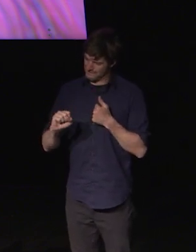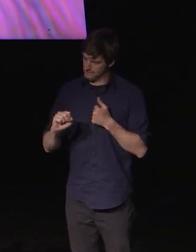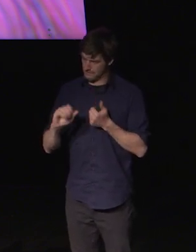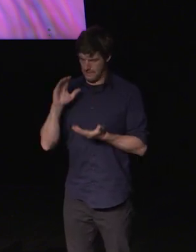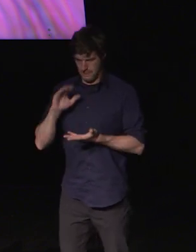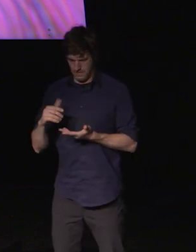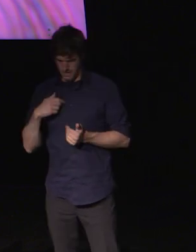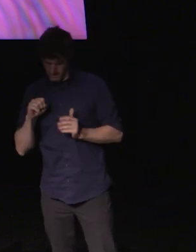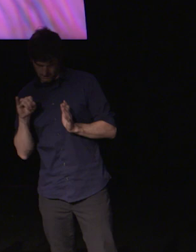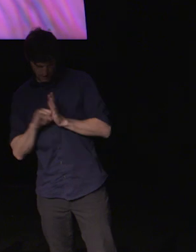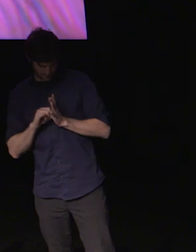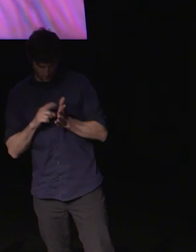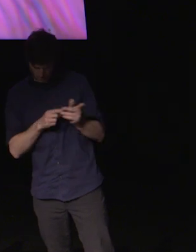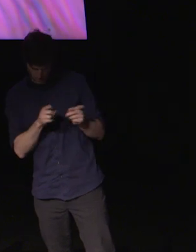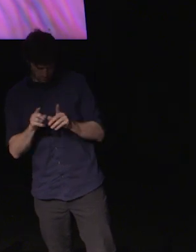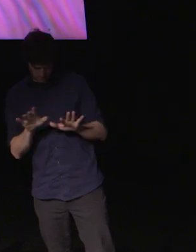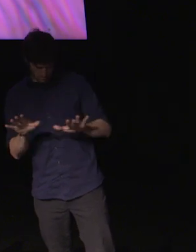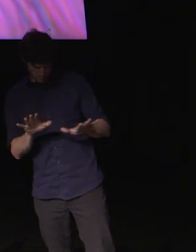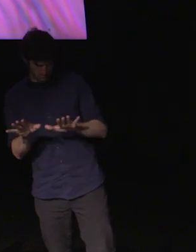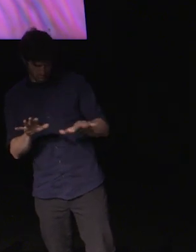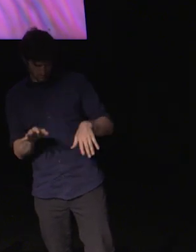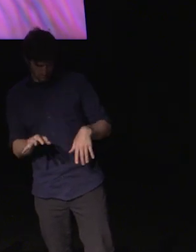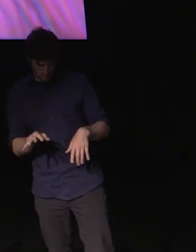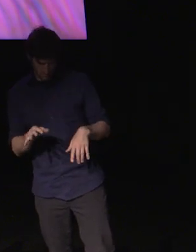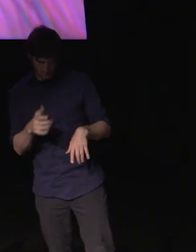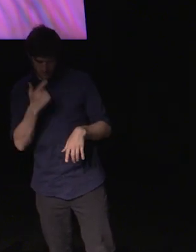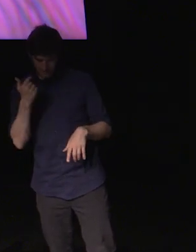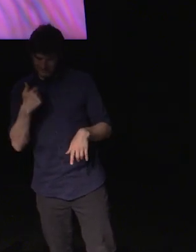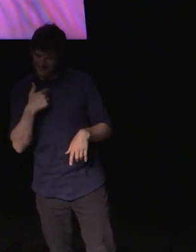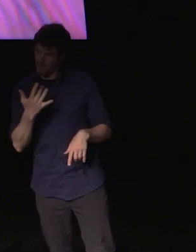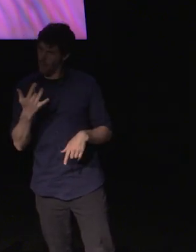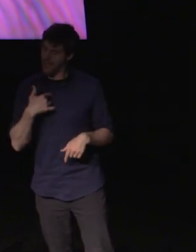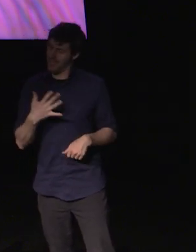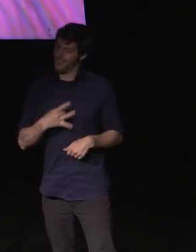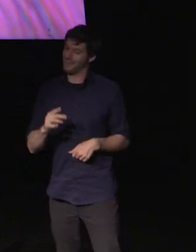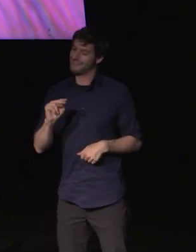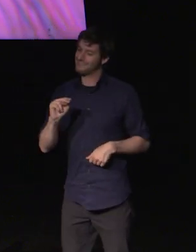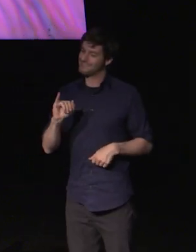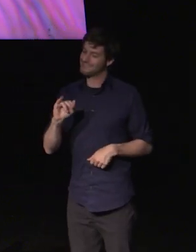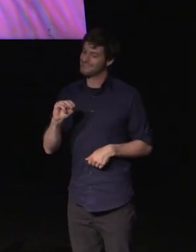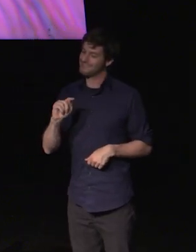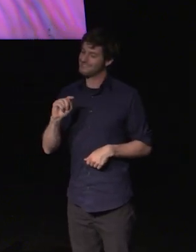since my gravitation towards the brightly colored Nintendo games. Agreed. -Where I can...